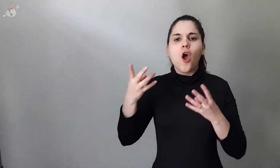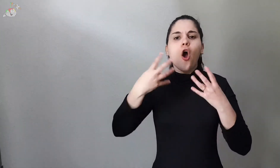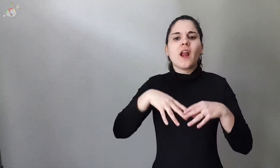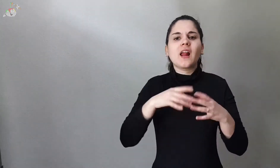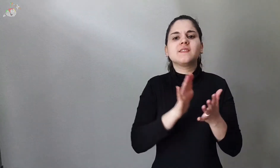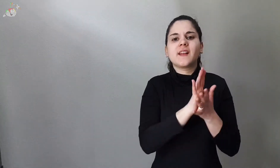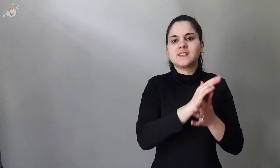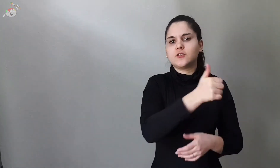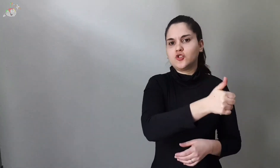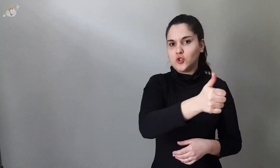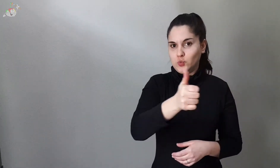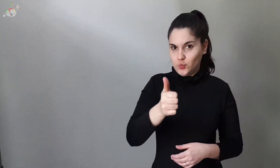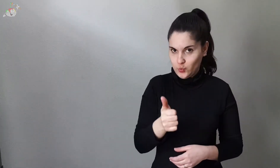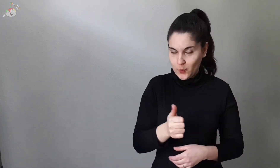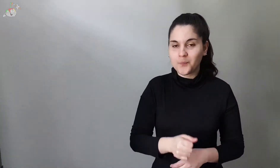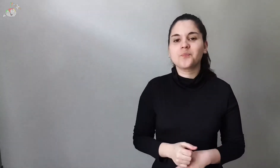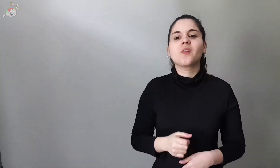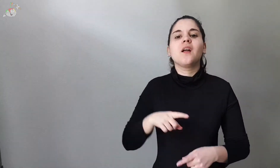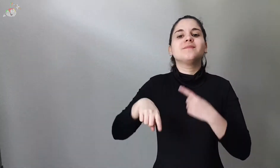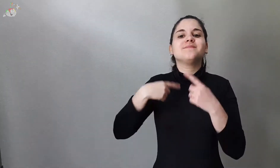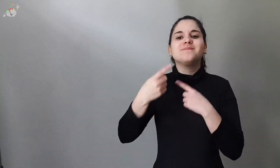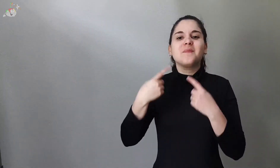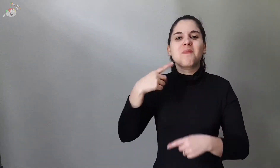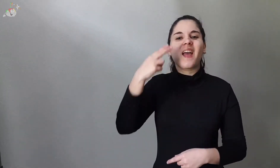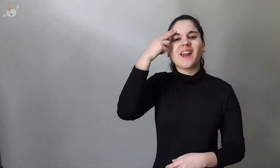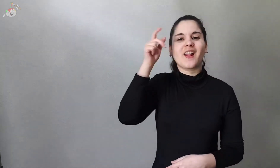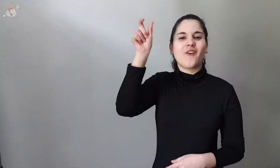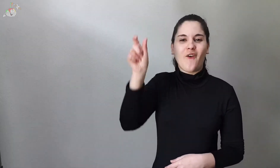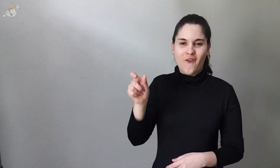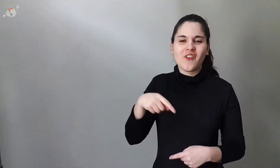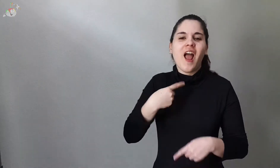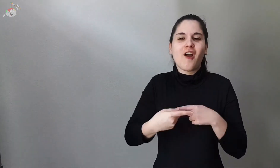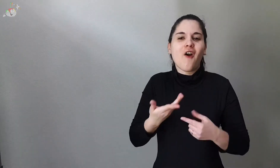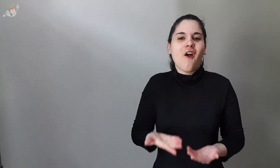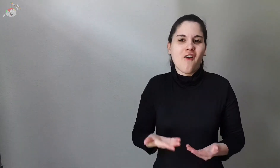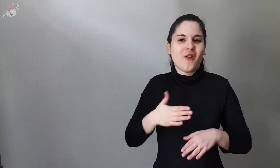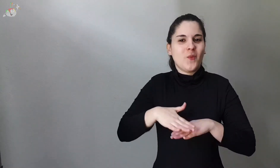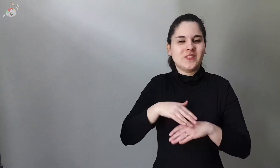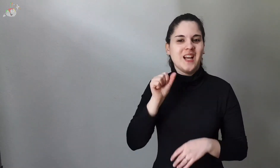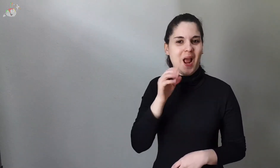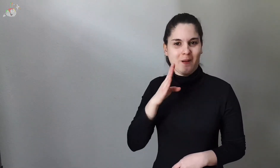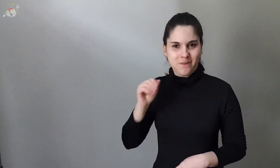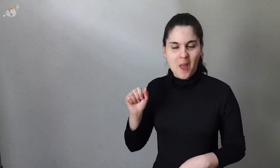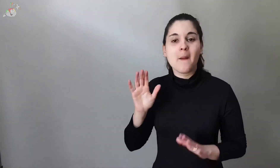and organized parties for each district. To remember it still today there is this role.